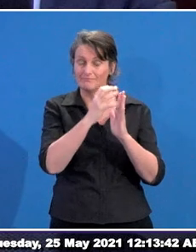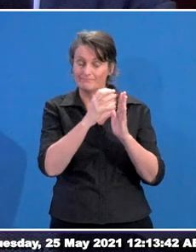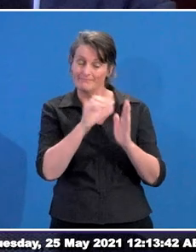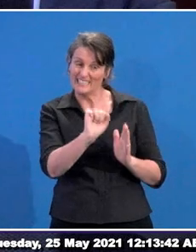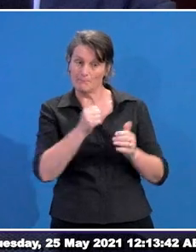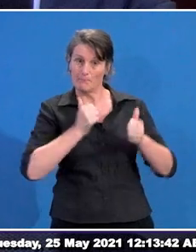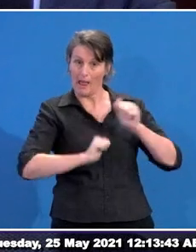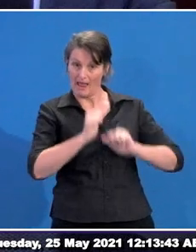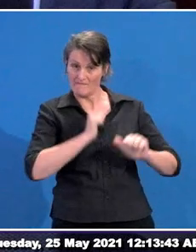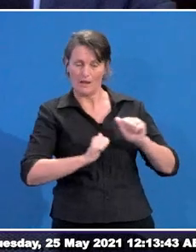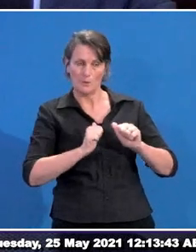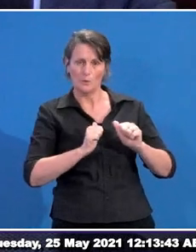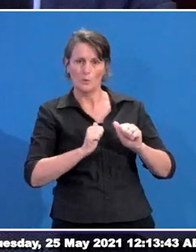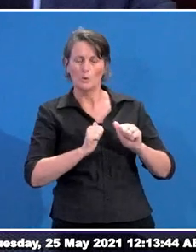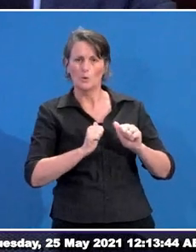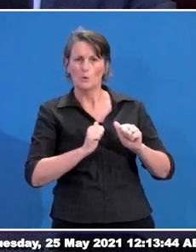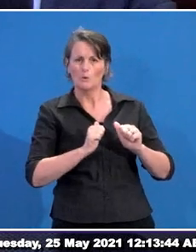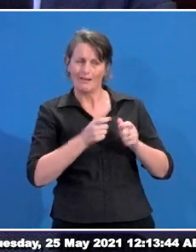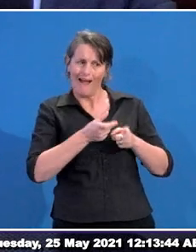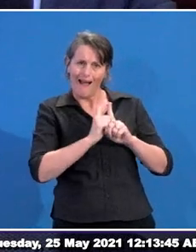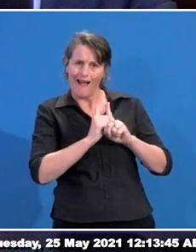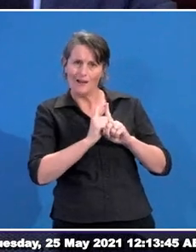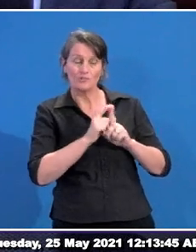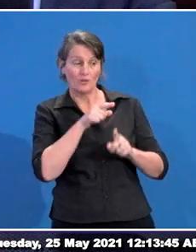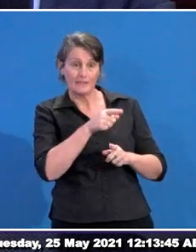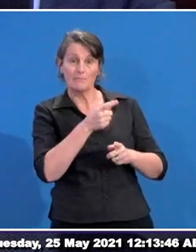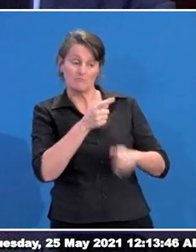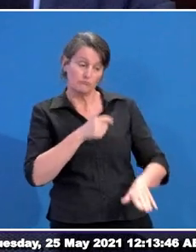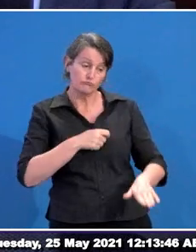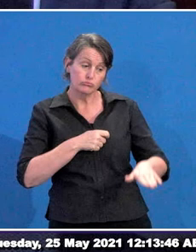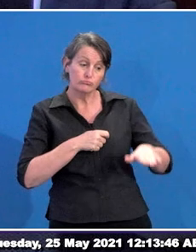as a family you made the decision that he would live at a boarding school? Yeah.